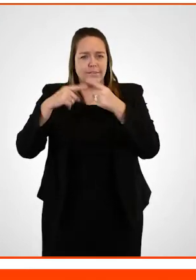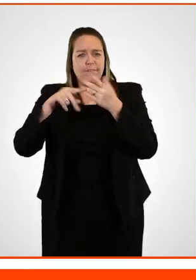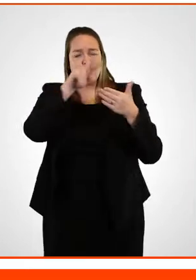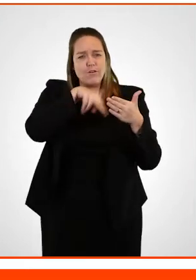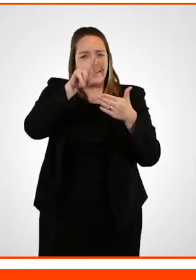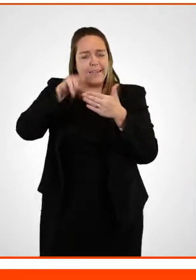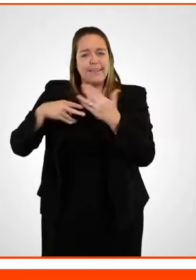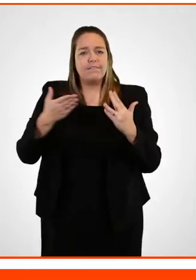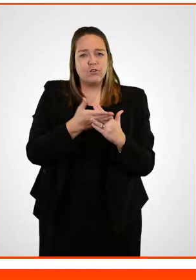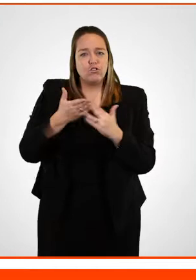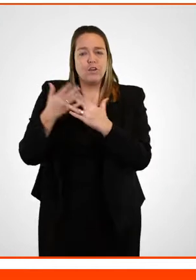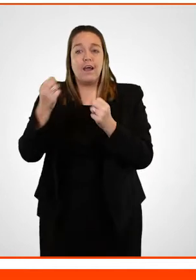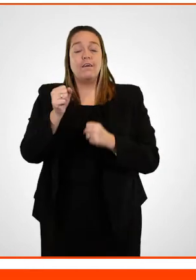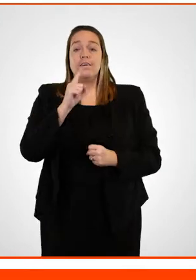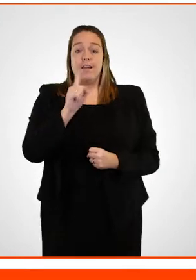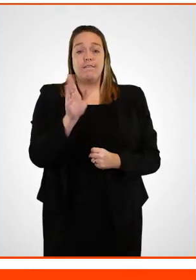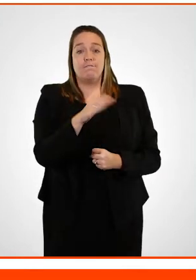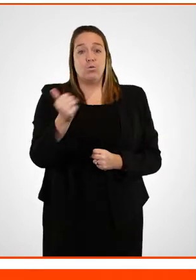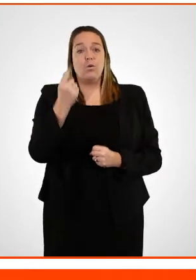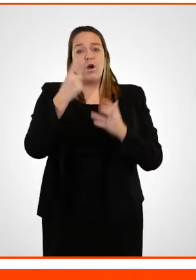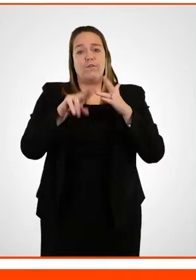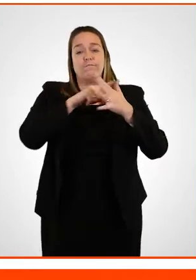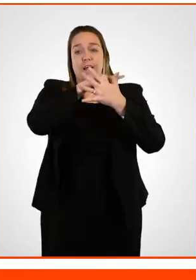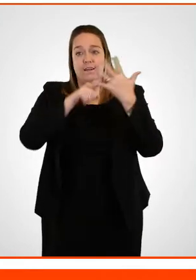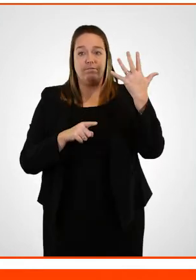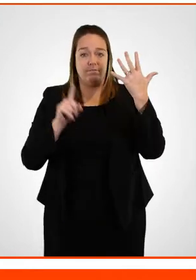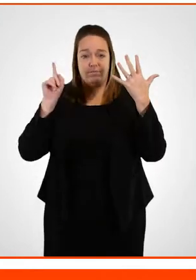and they identified fluency as one of the five areas